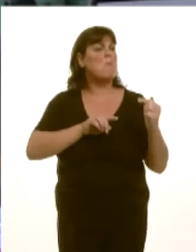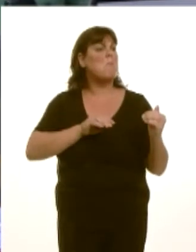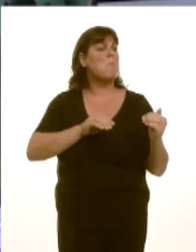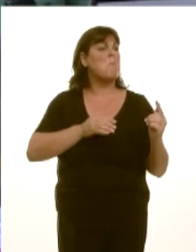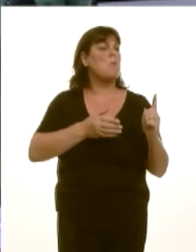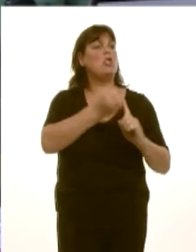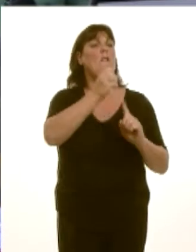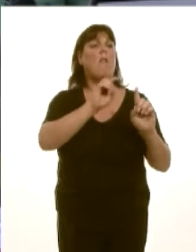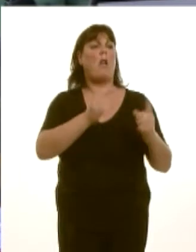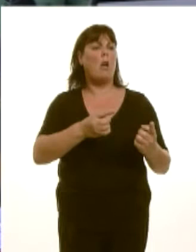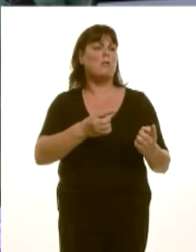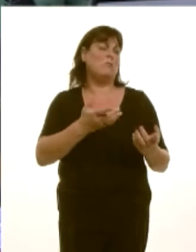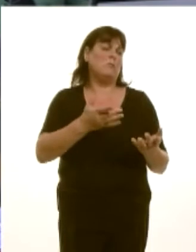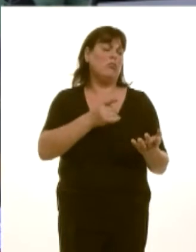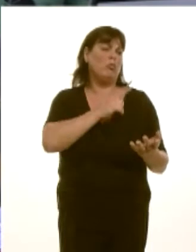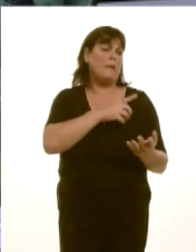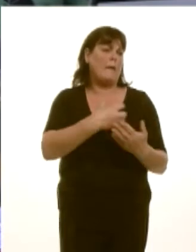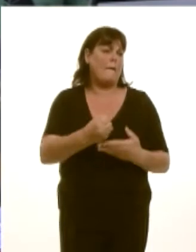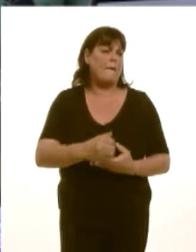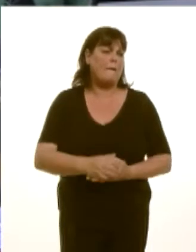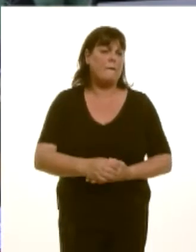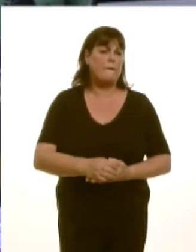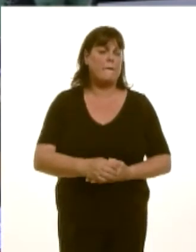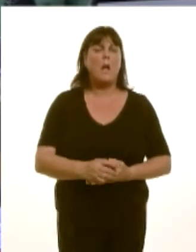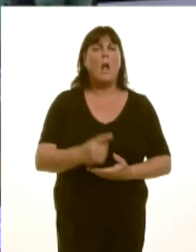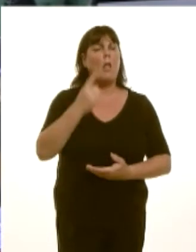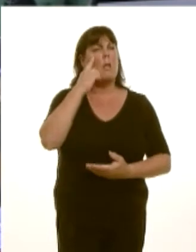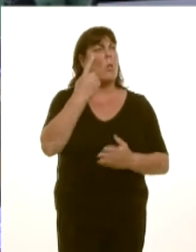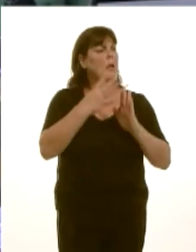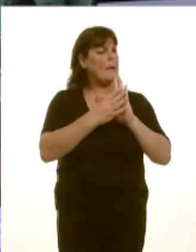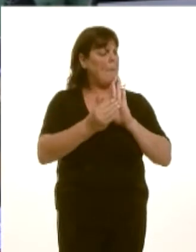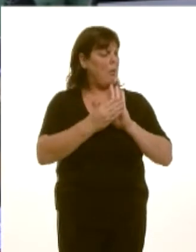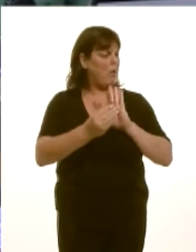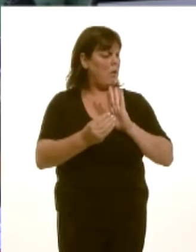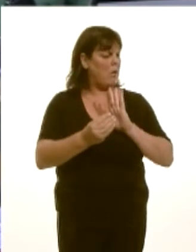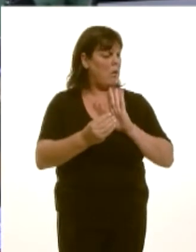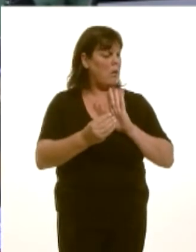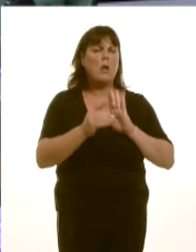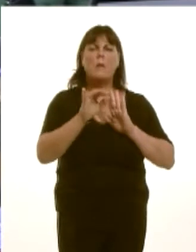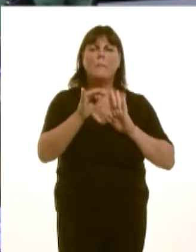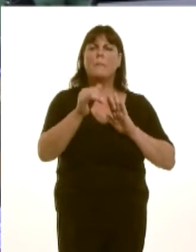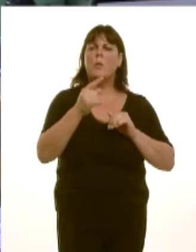For example, one of the things that is sometimes believed when we talk about A&E waiting times